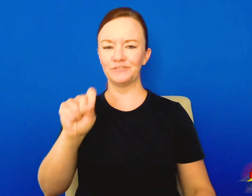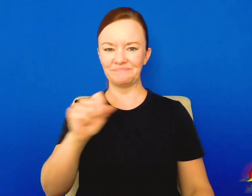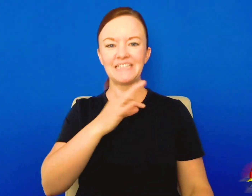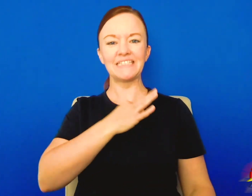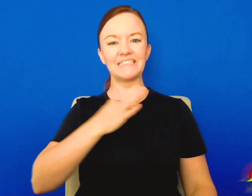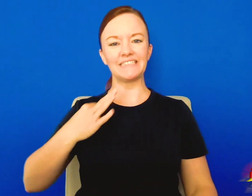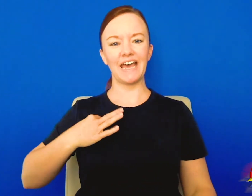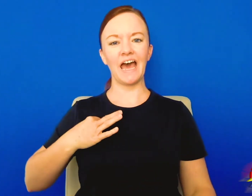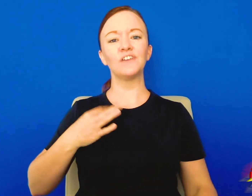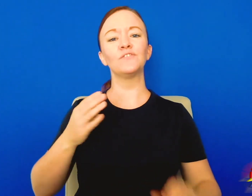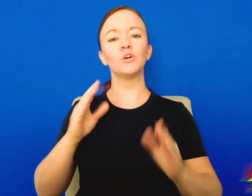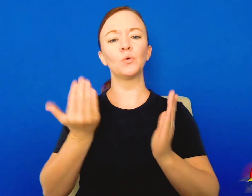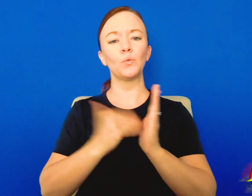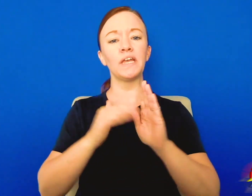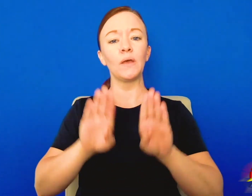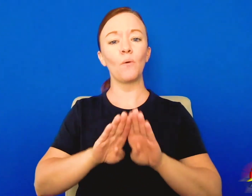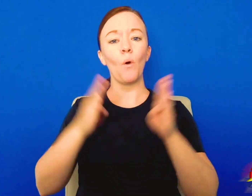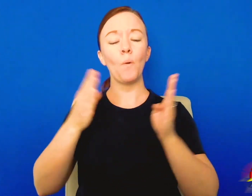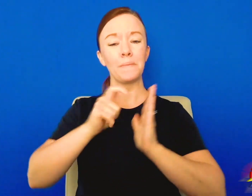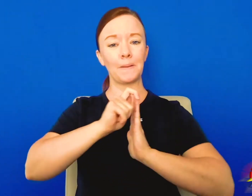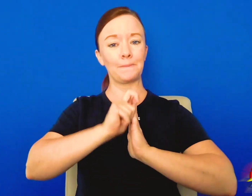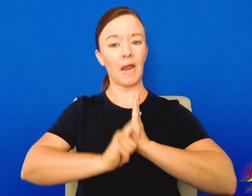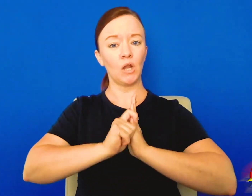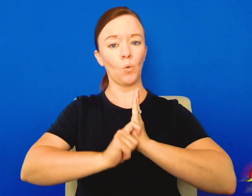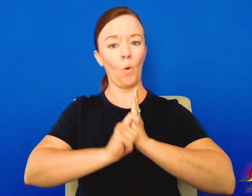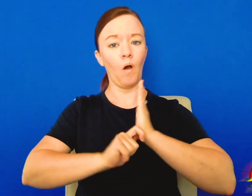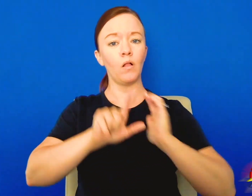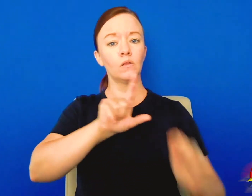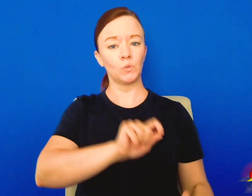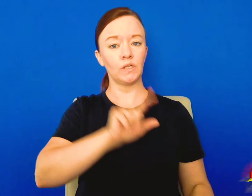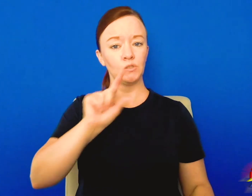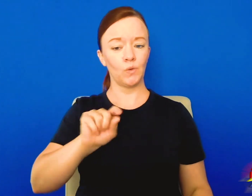WHAT IF I AM A COOPERATIVE, PRESCHOOL OR OTHER AGENCY EMPLOYEE?